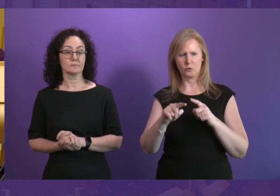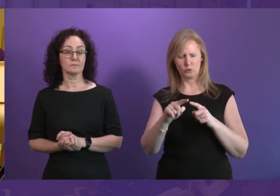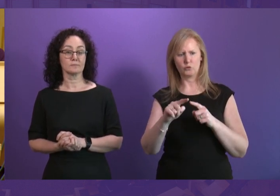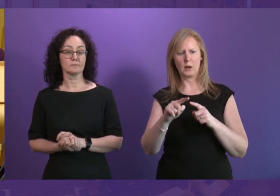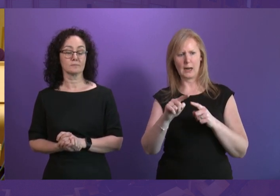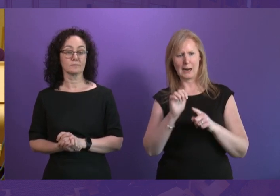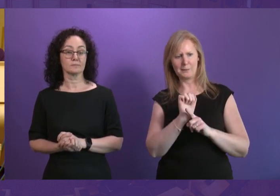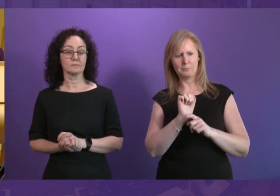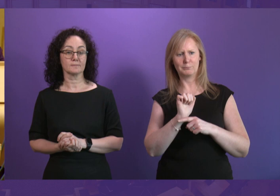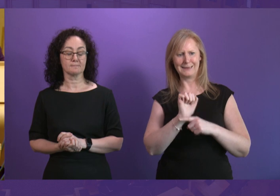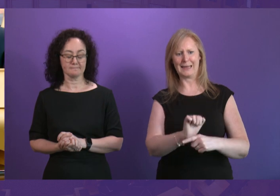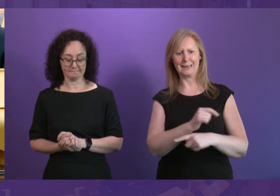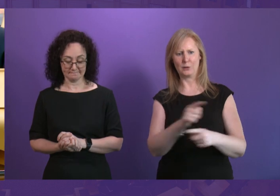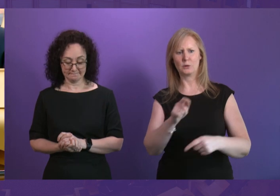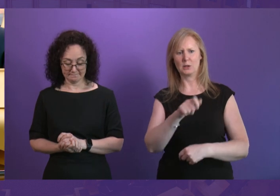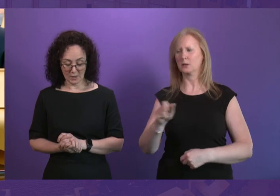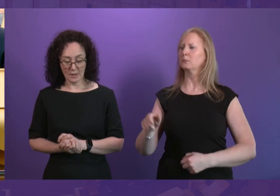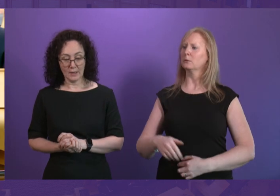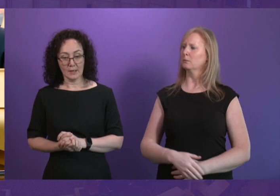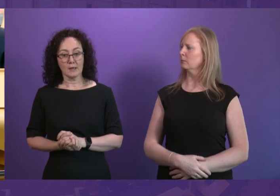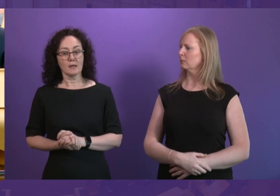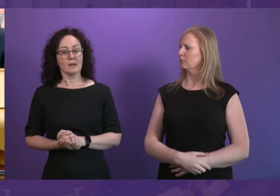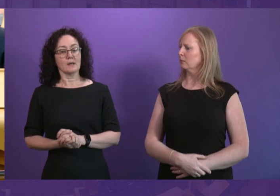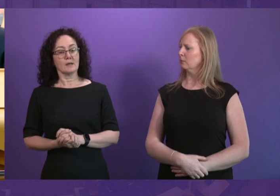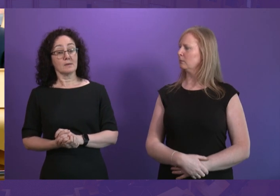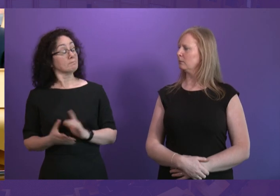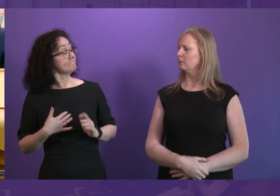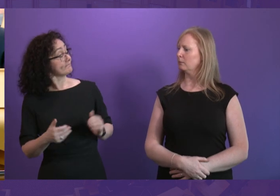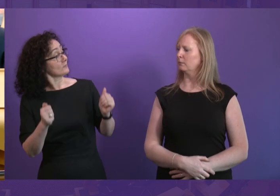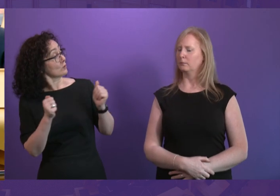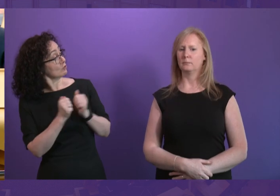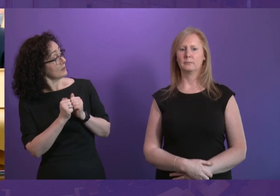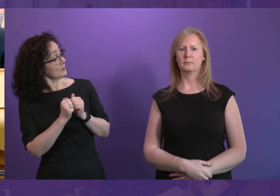The First Minister: I agree with Pauline McNeill. I agree with